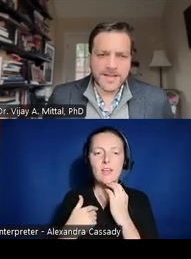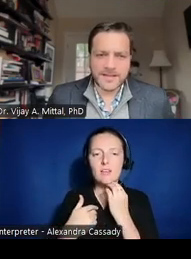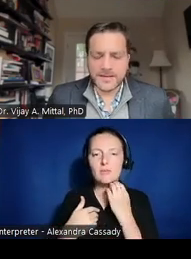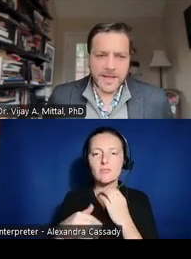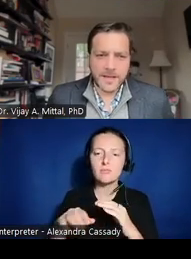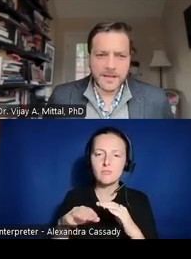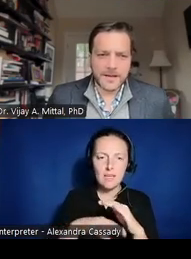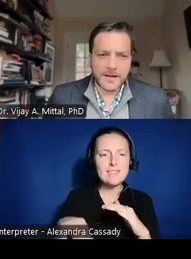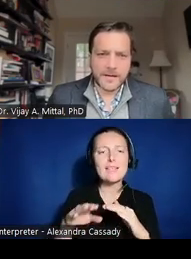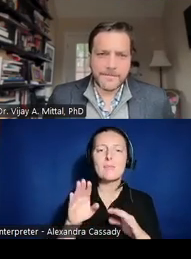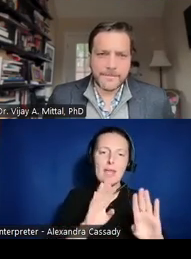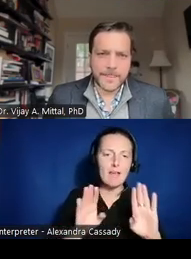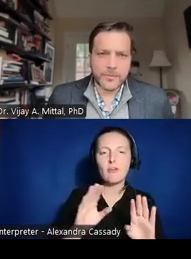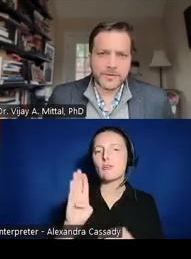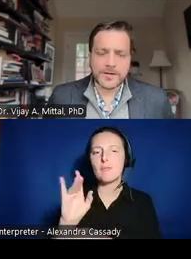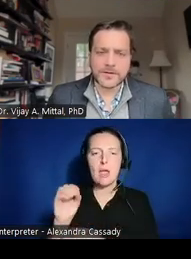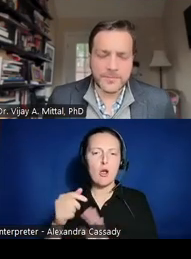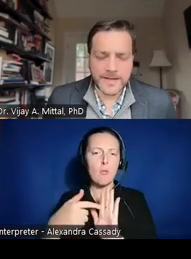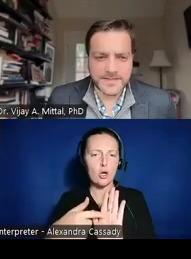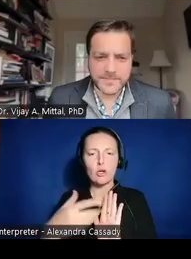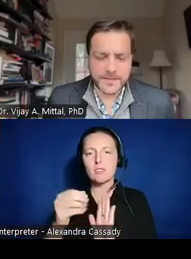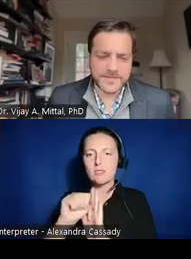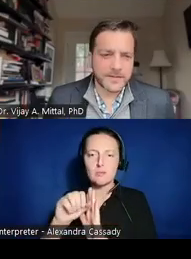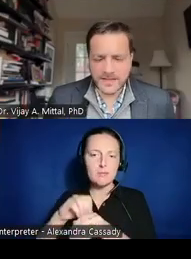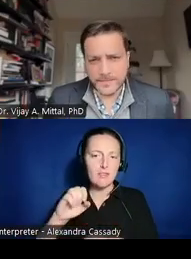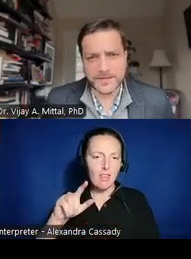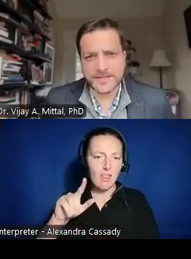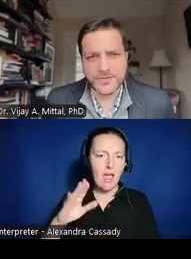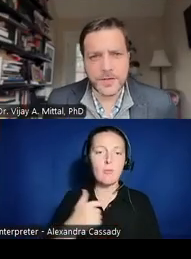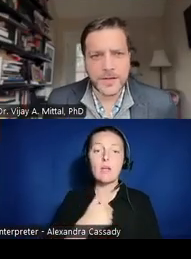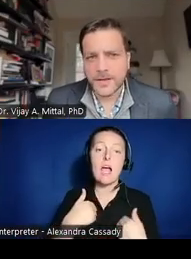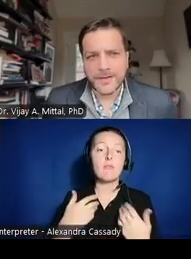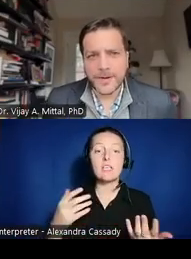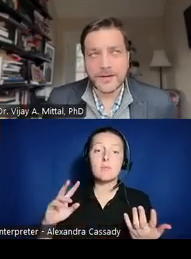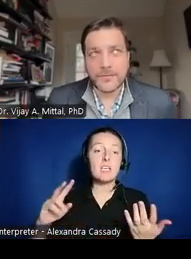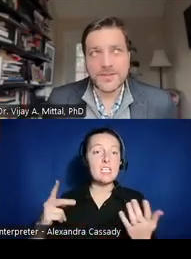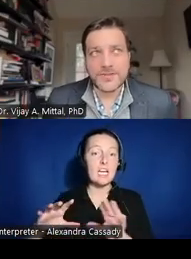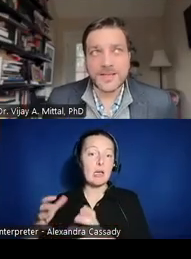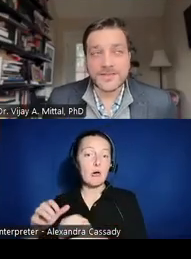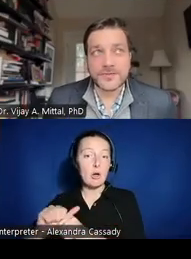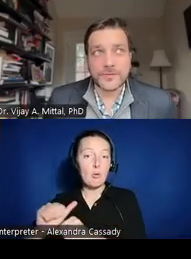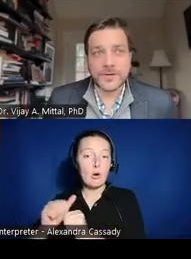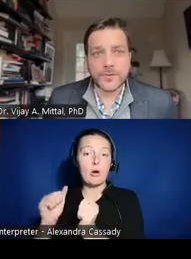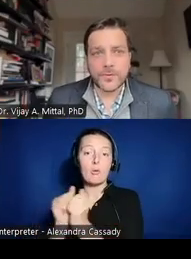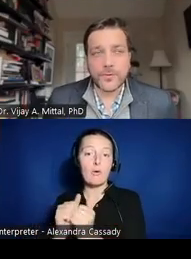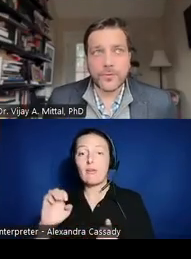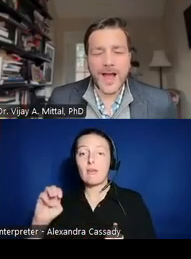like EMA um or clinically rated symptoms in the last month etc. But once you get into, you know,